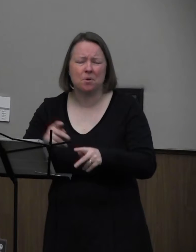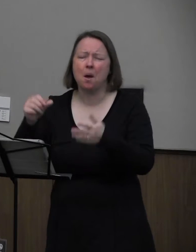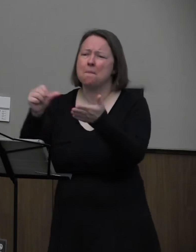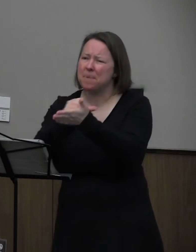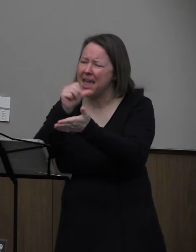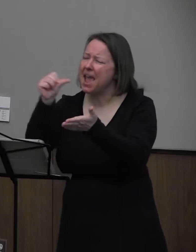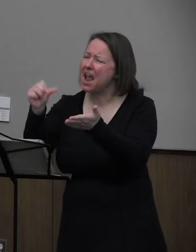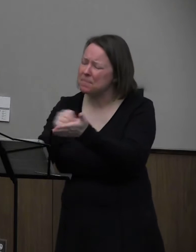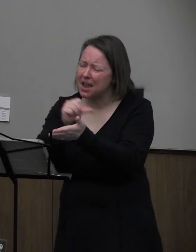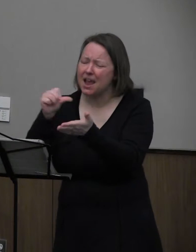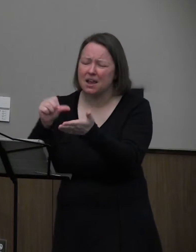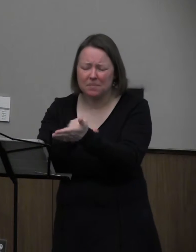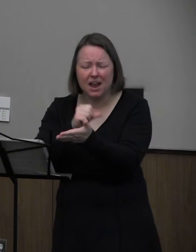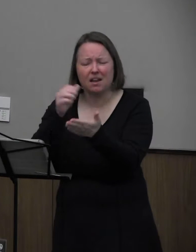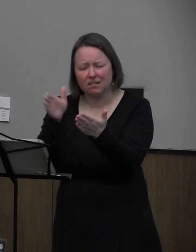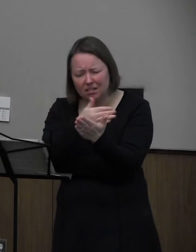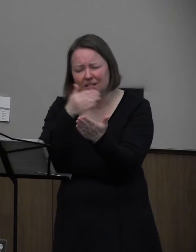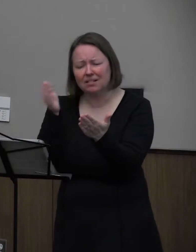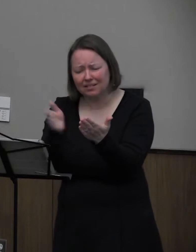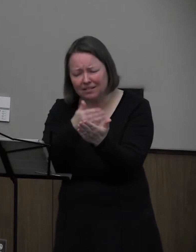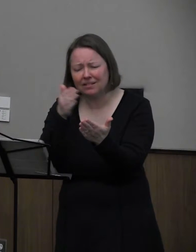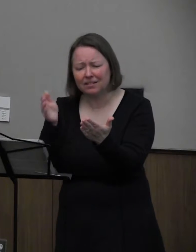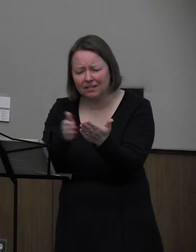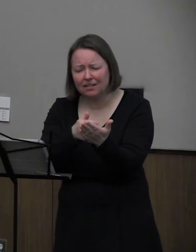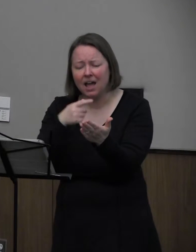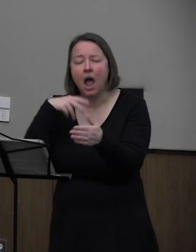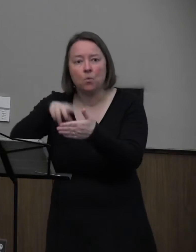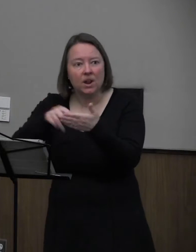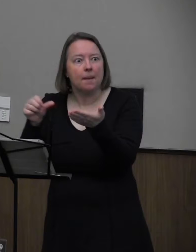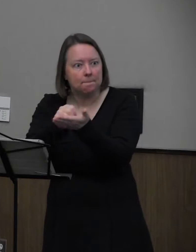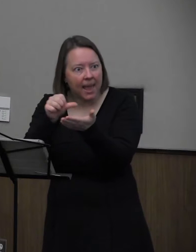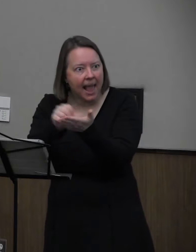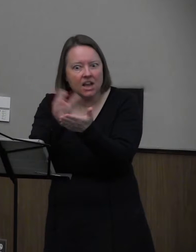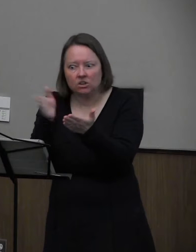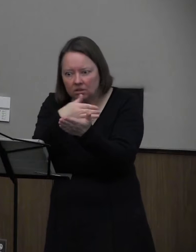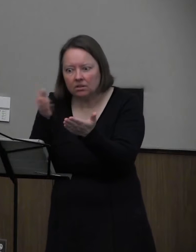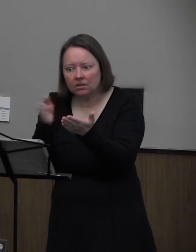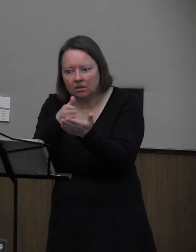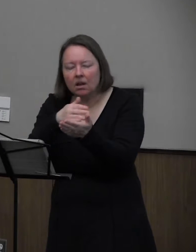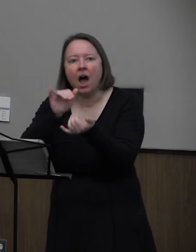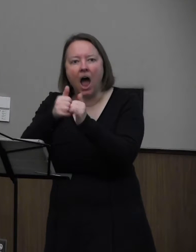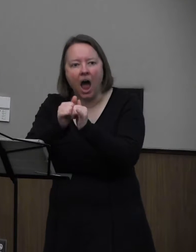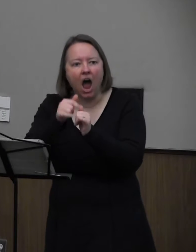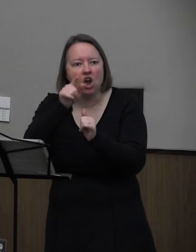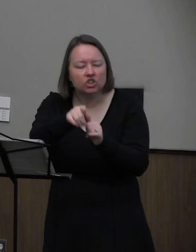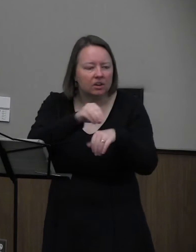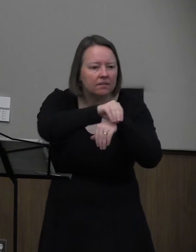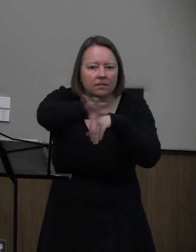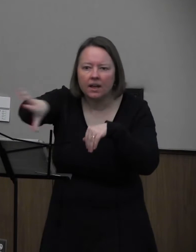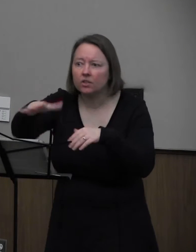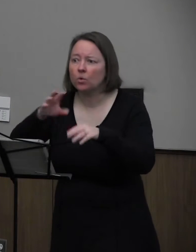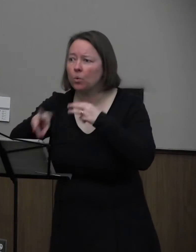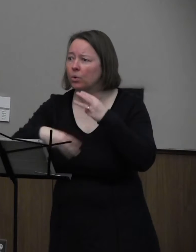and pages of stuff I'm going through-- I'm reading pages and pages of how she's touching the world.